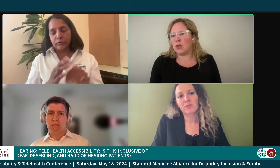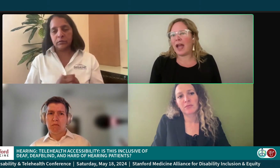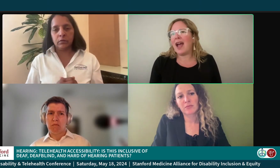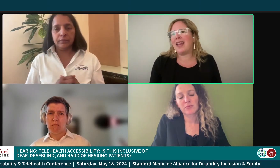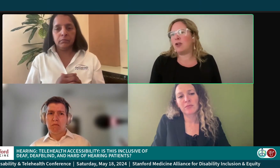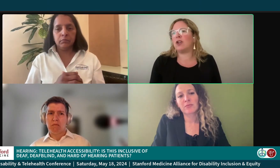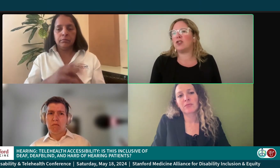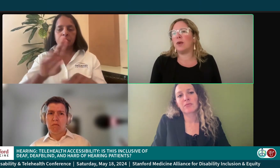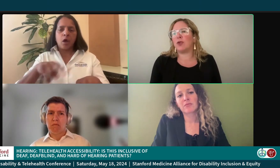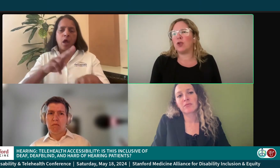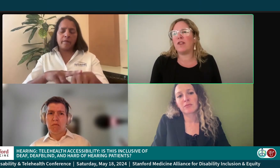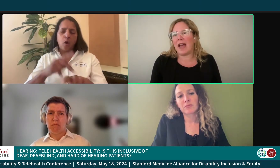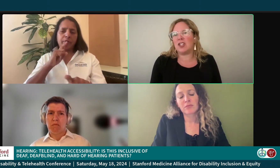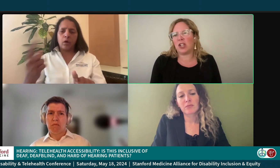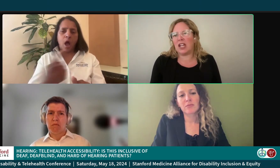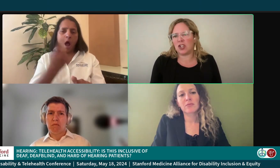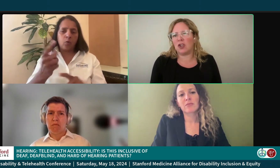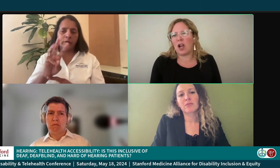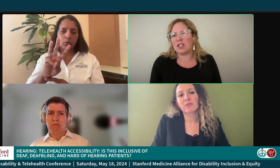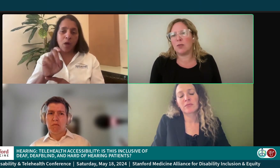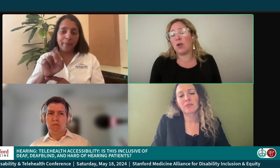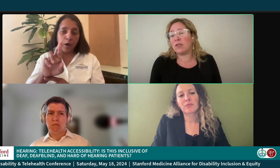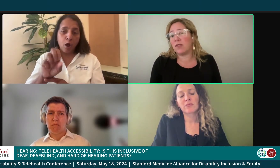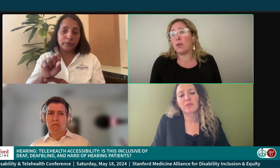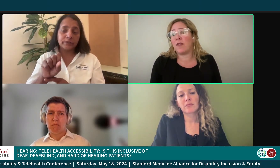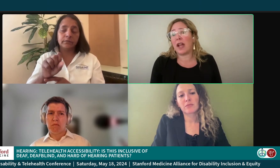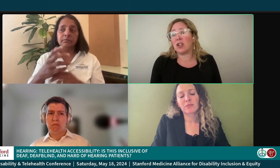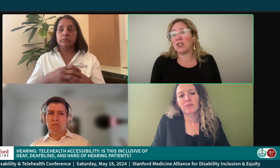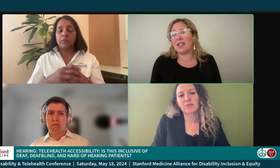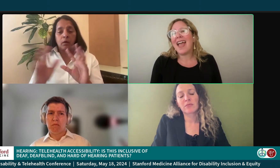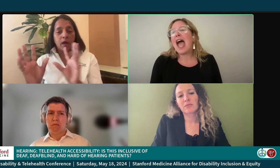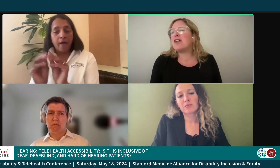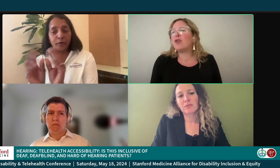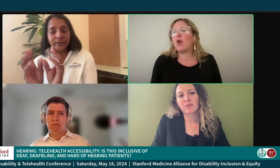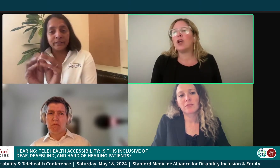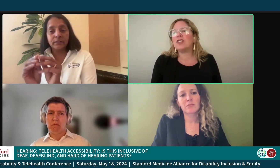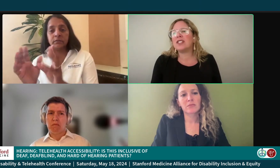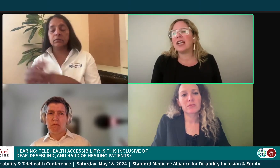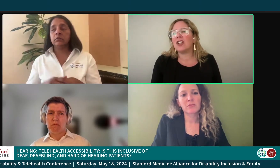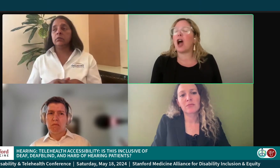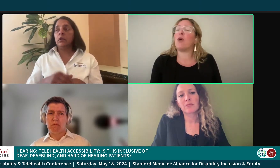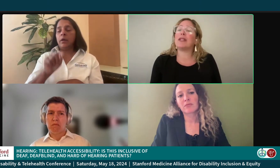do that in order to improve education across the board for providers. And of course, there's always